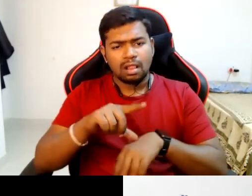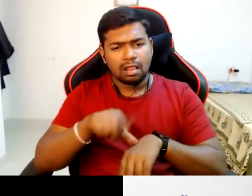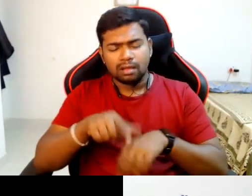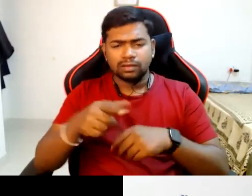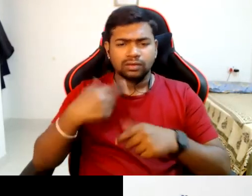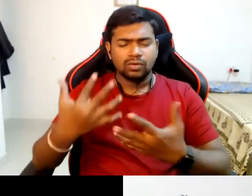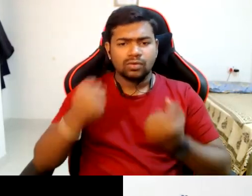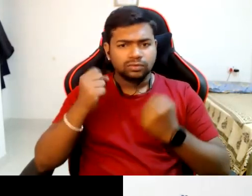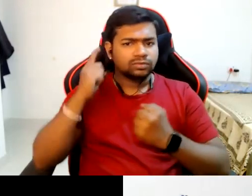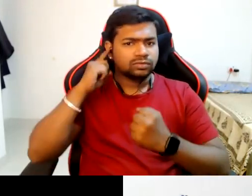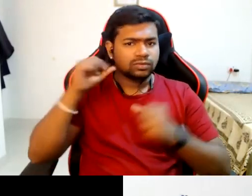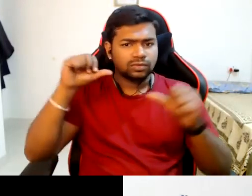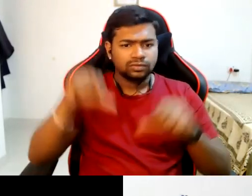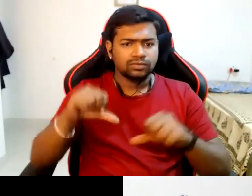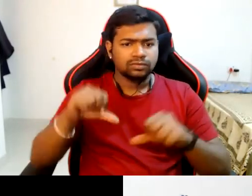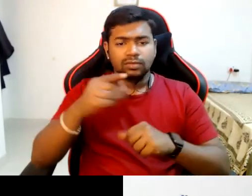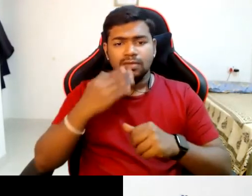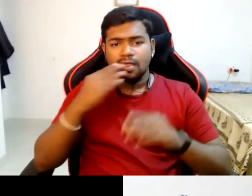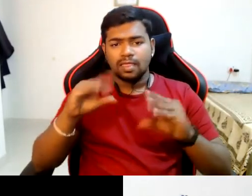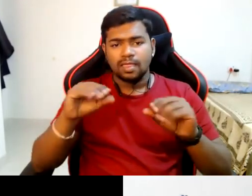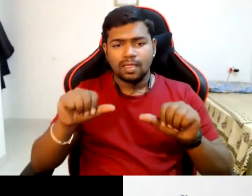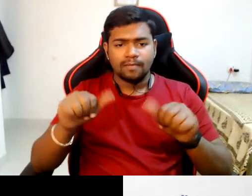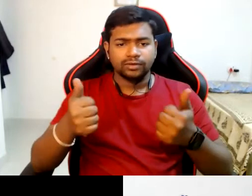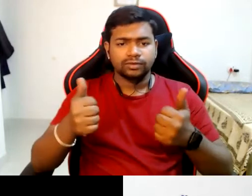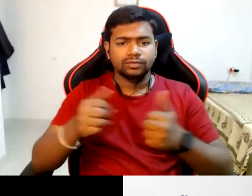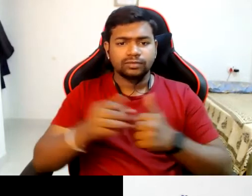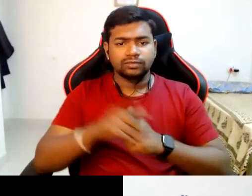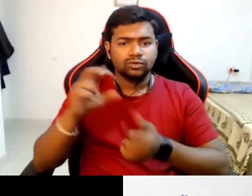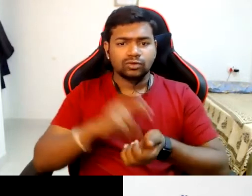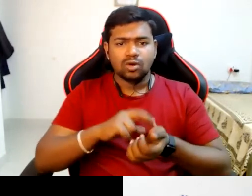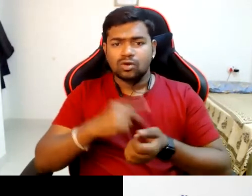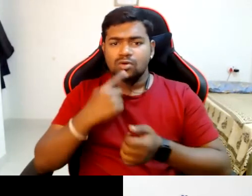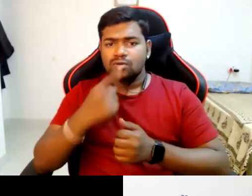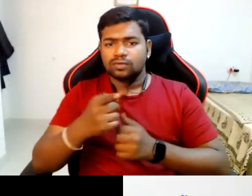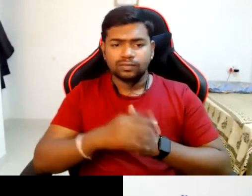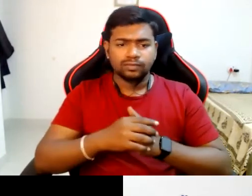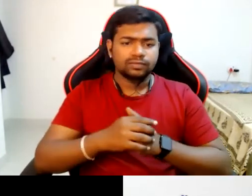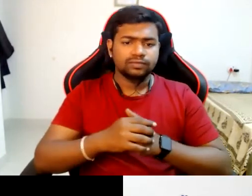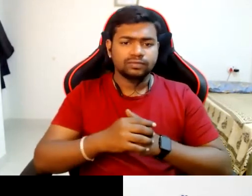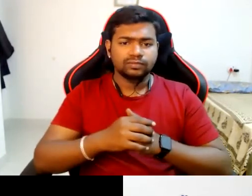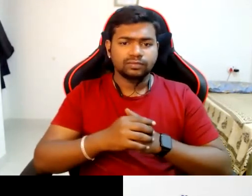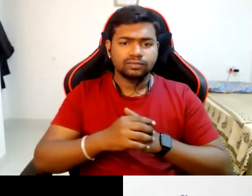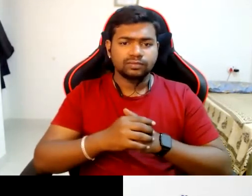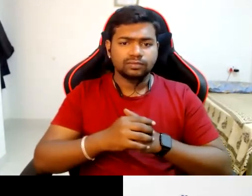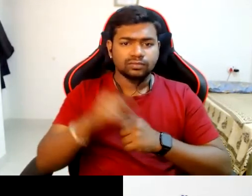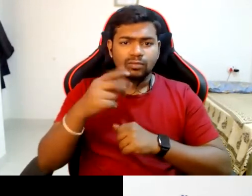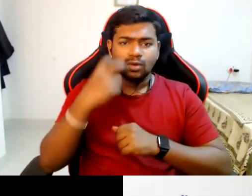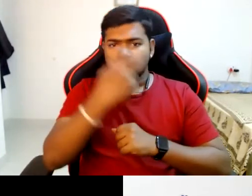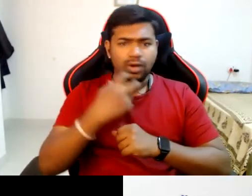it was the Doctor Who told me that Sandeep that you are doing lip reading.